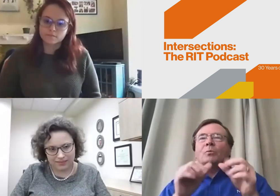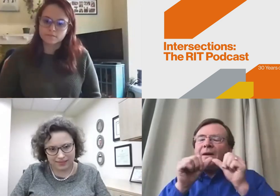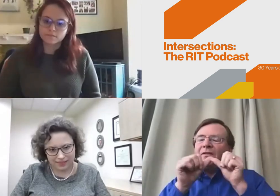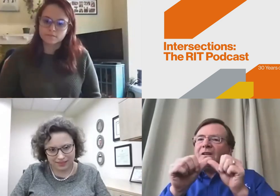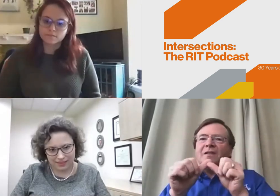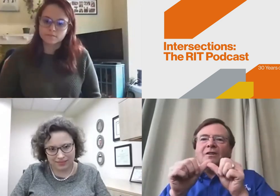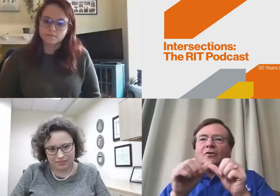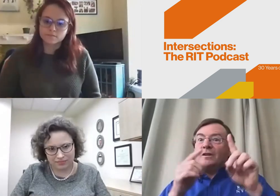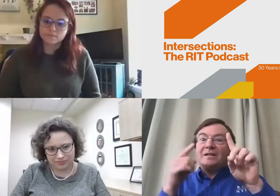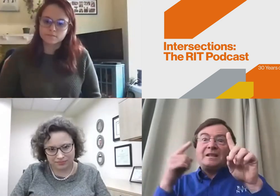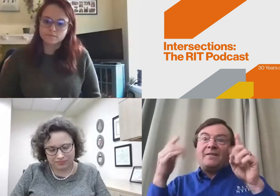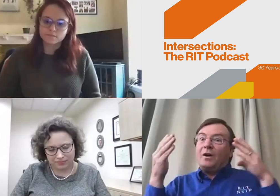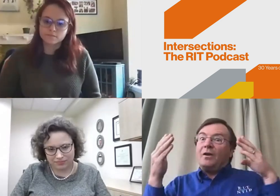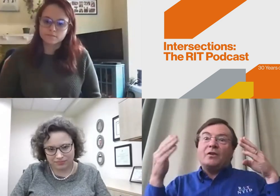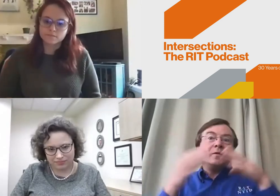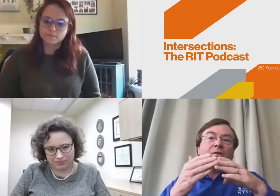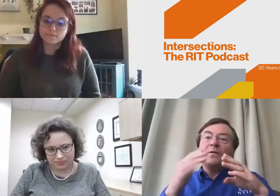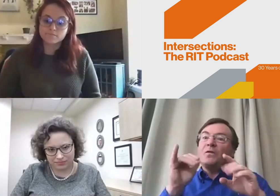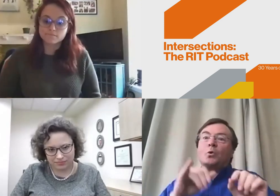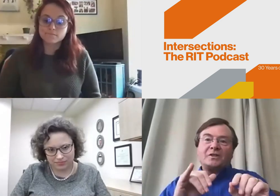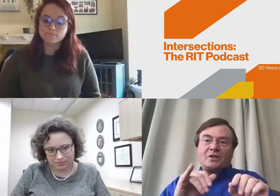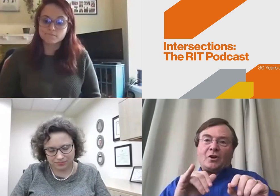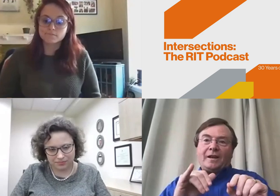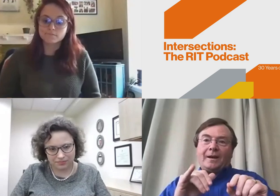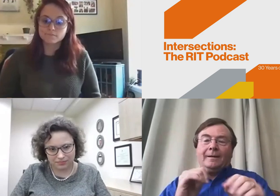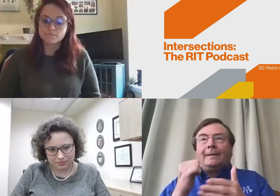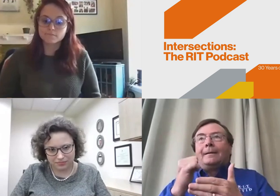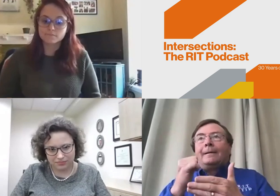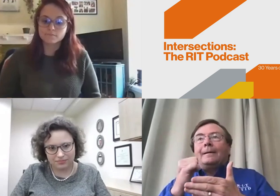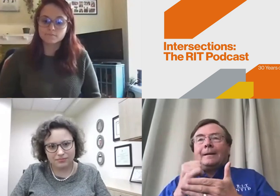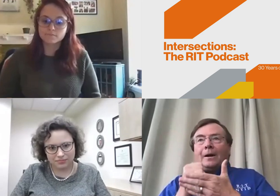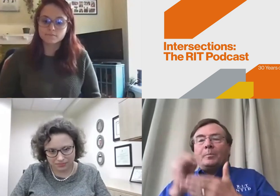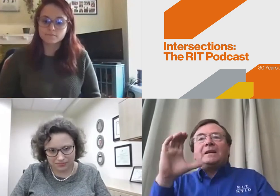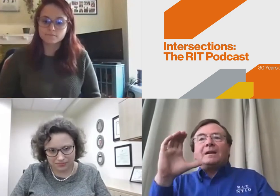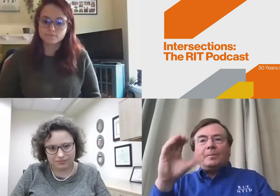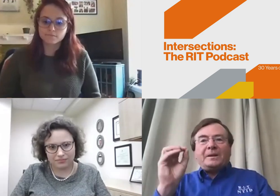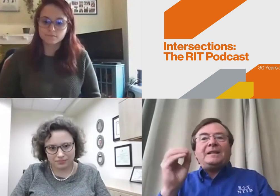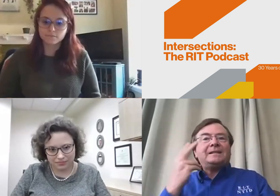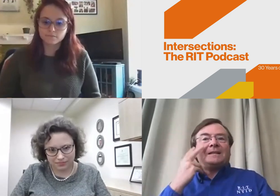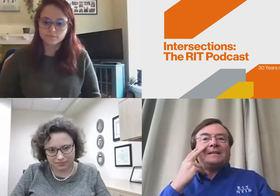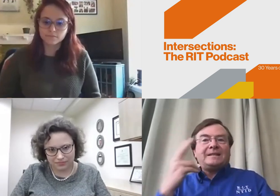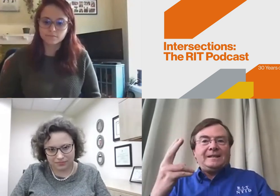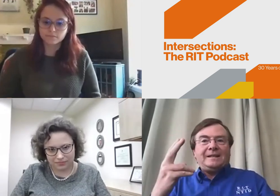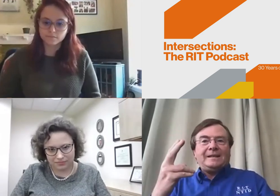And we have to continue to stay very, very focused on that and helping companies to see